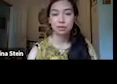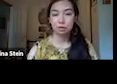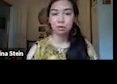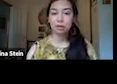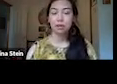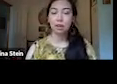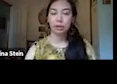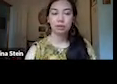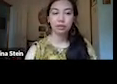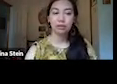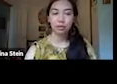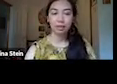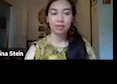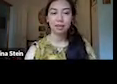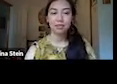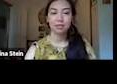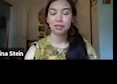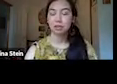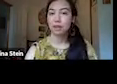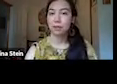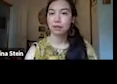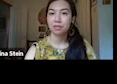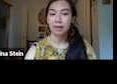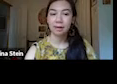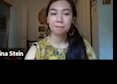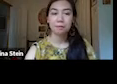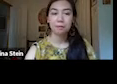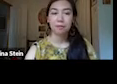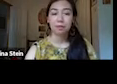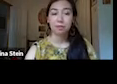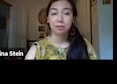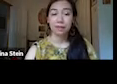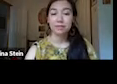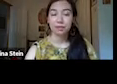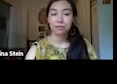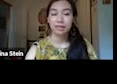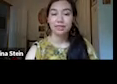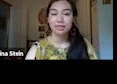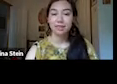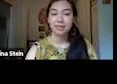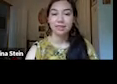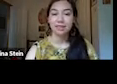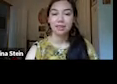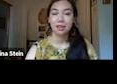A quick note, if you'd like to ask a question of our panel today, please feel free to start sending questions through